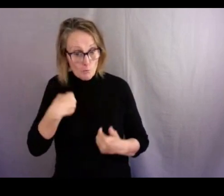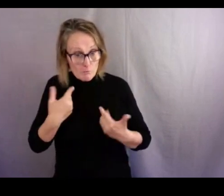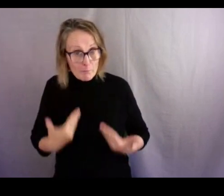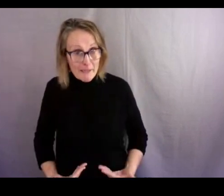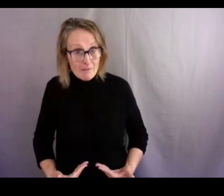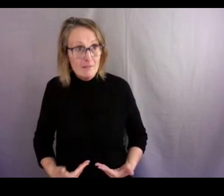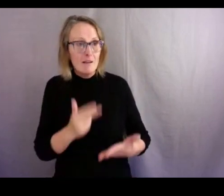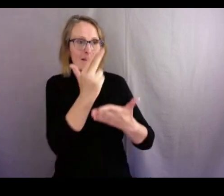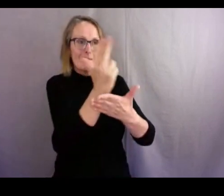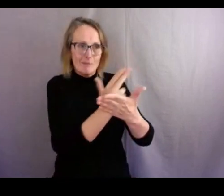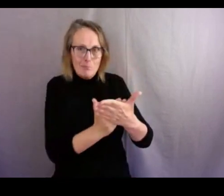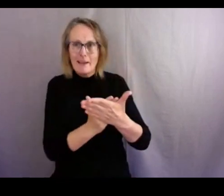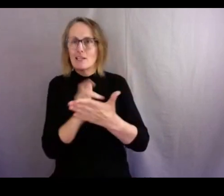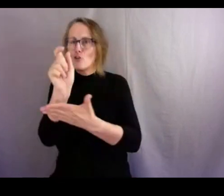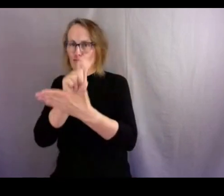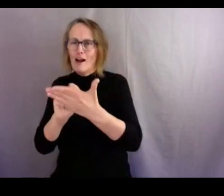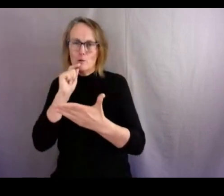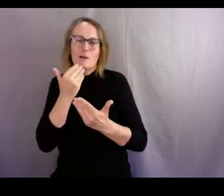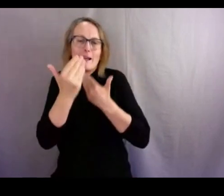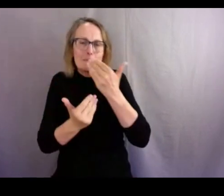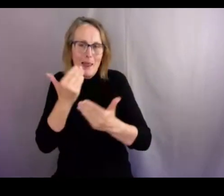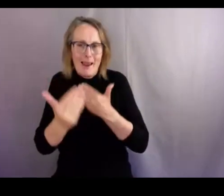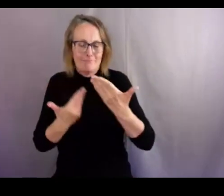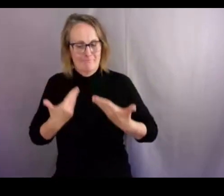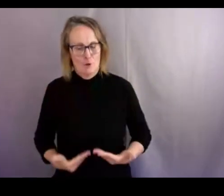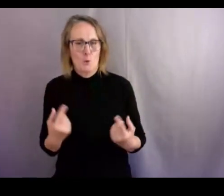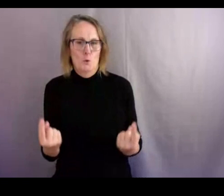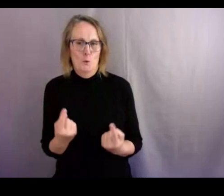Thank you. (audience applauds)